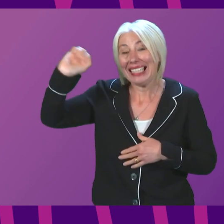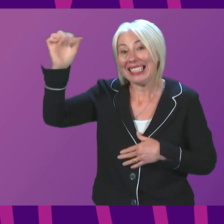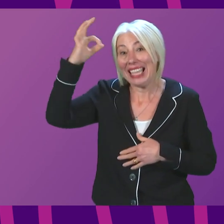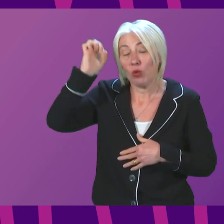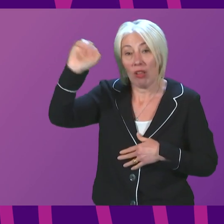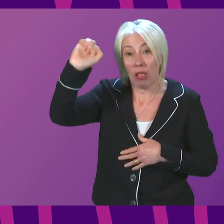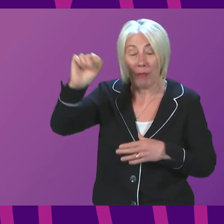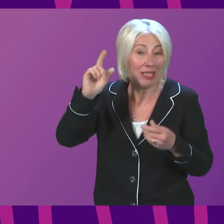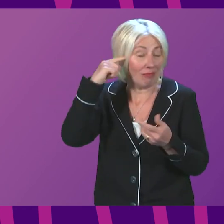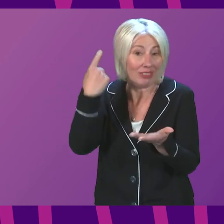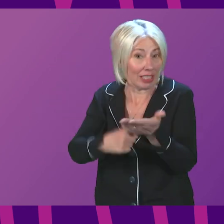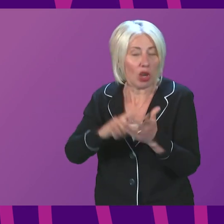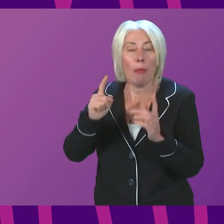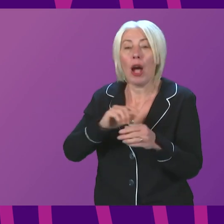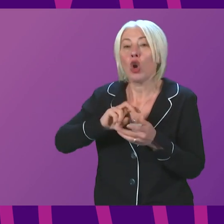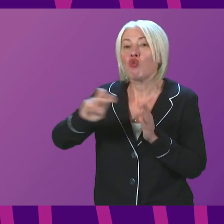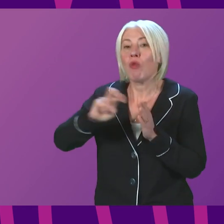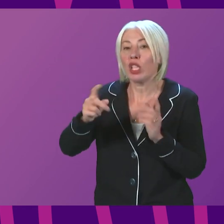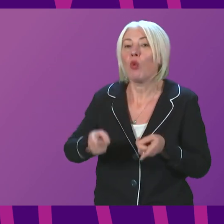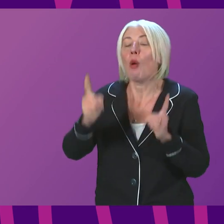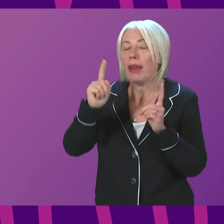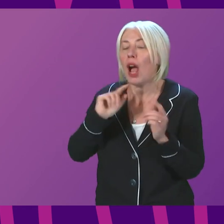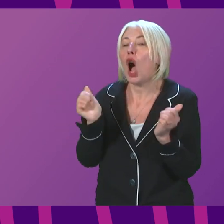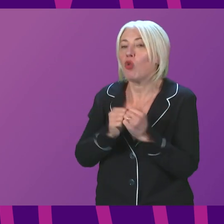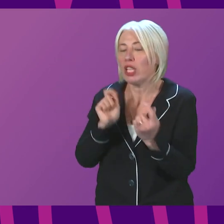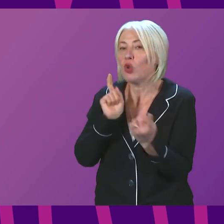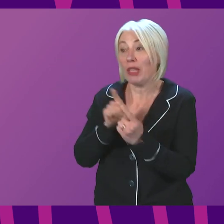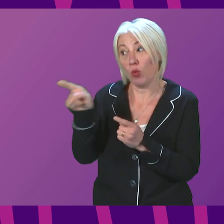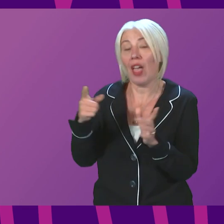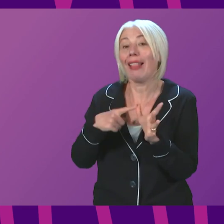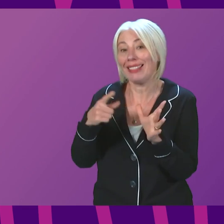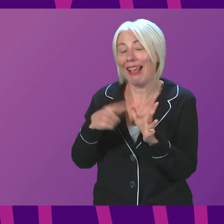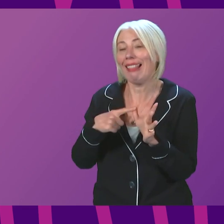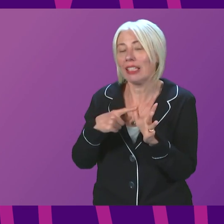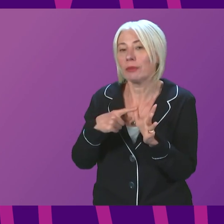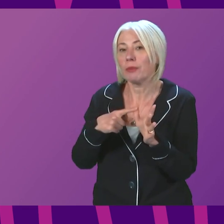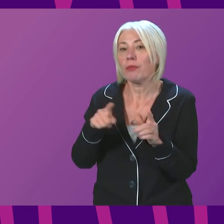Minister has agreed to meet with Alasdair Allan, in addition to meeting with the community